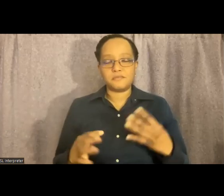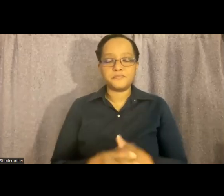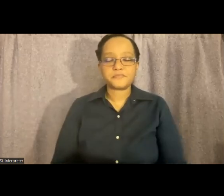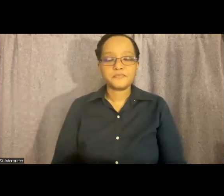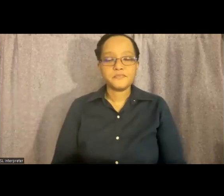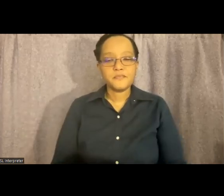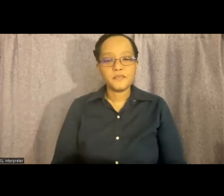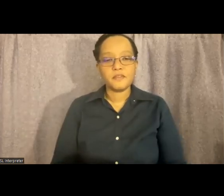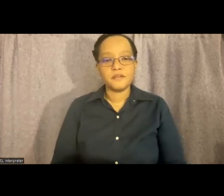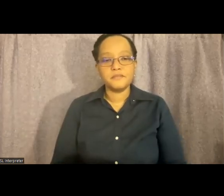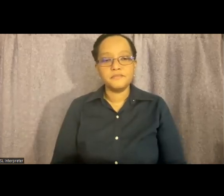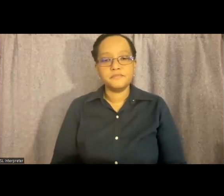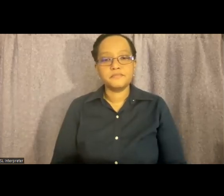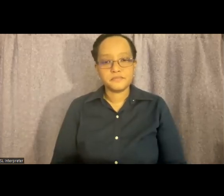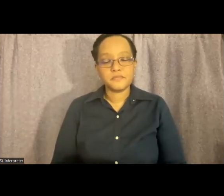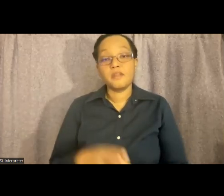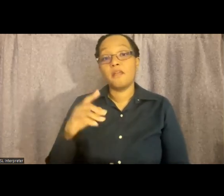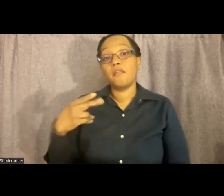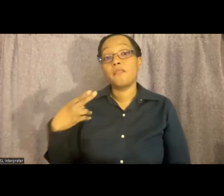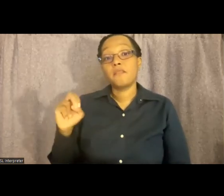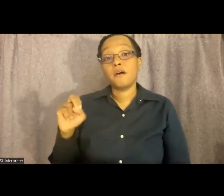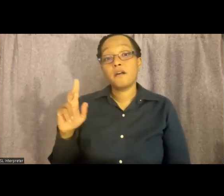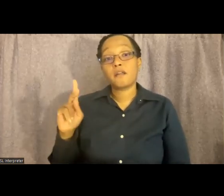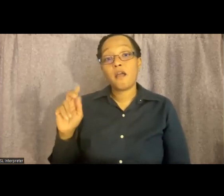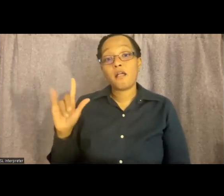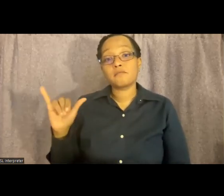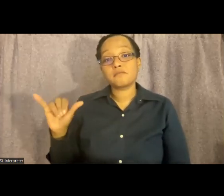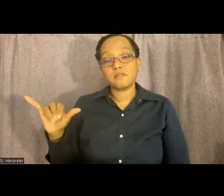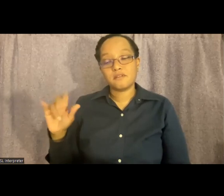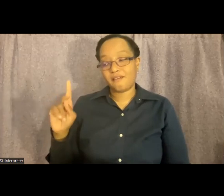We break this down at the Kelsey through a couple of lenses.